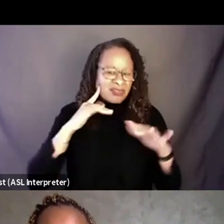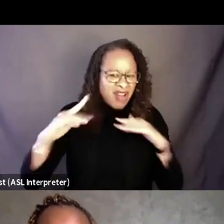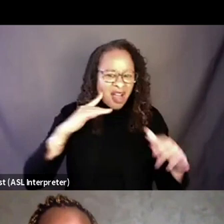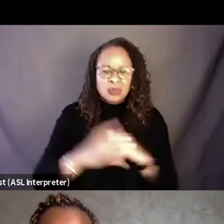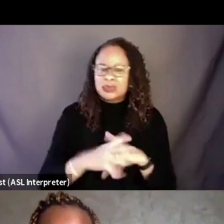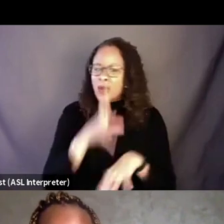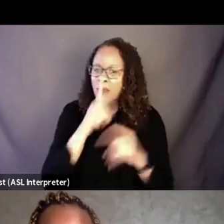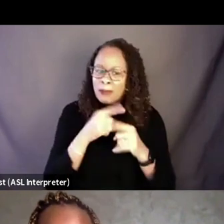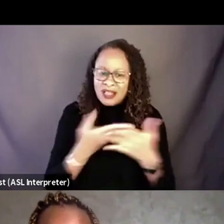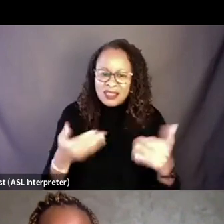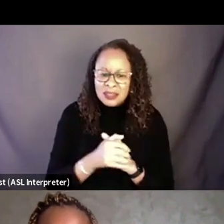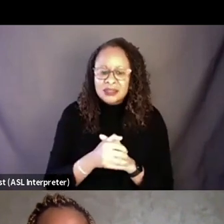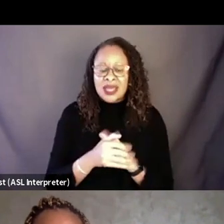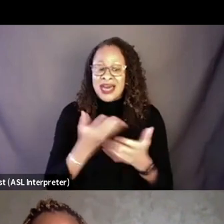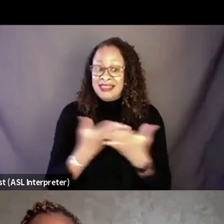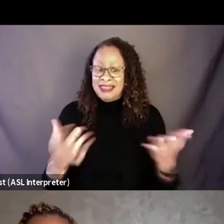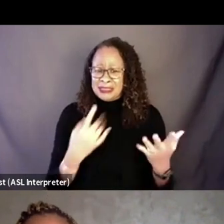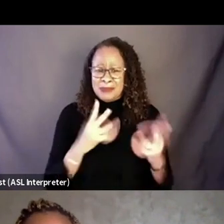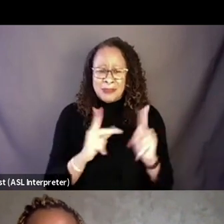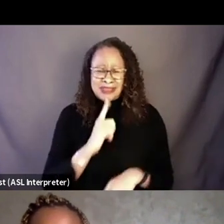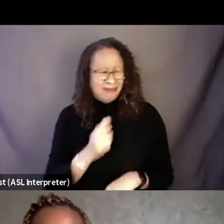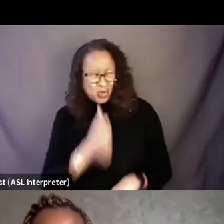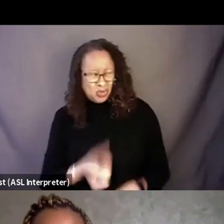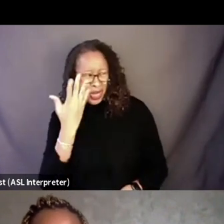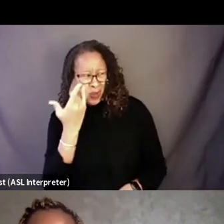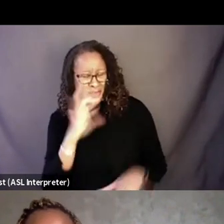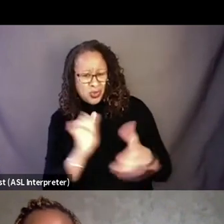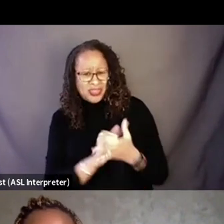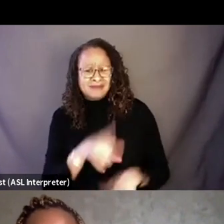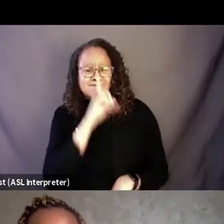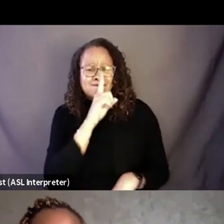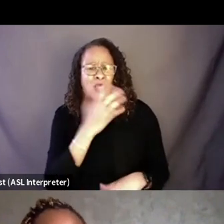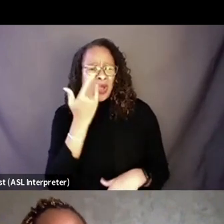things that people would say I don't understand why he's doing this. Why can't you just tow the line?